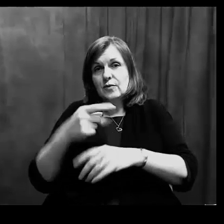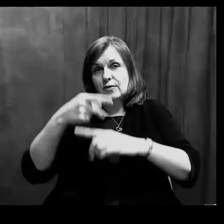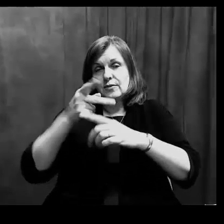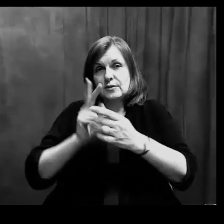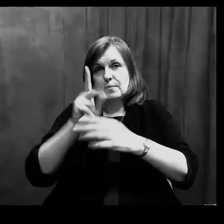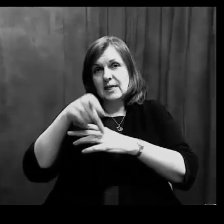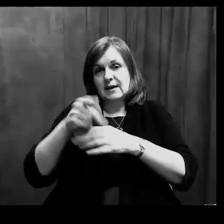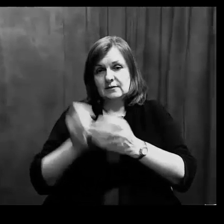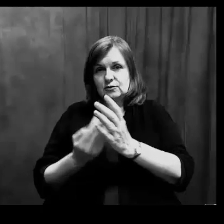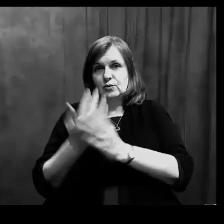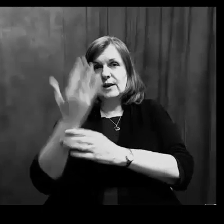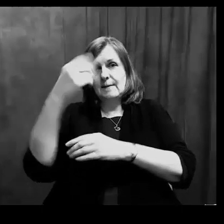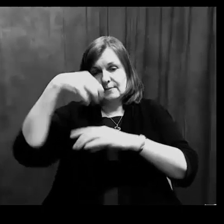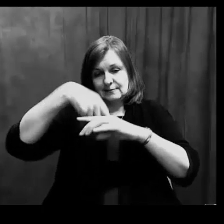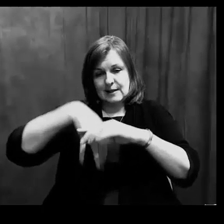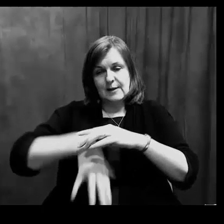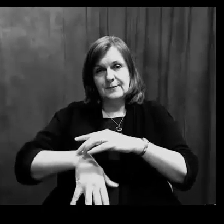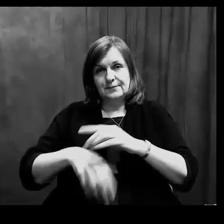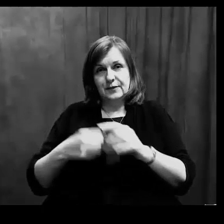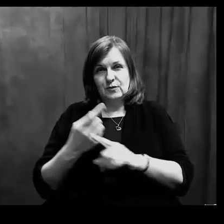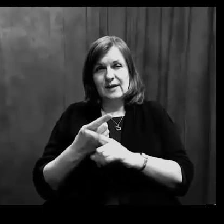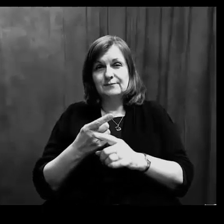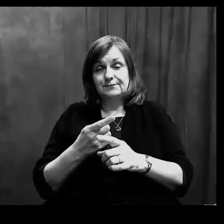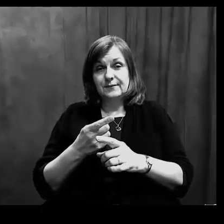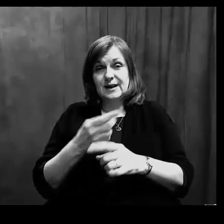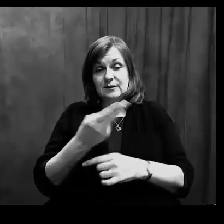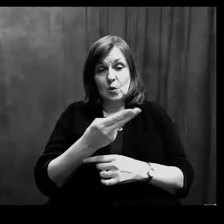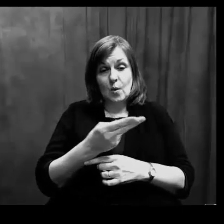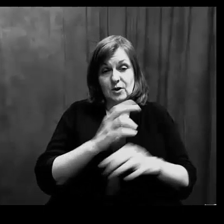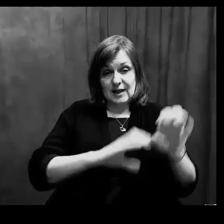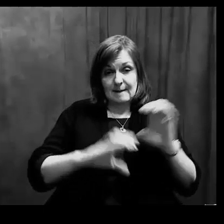Well it travels to the vascular tissue right?